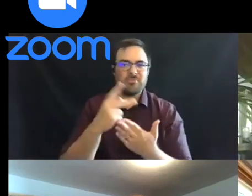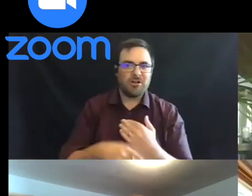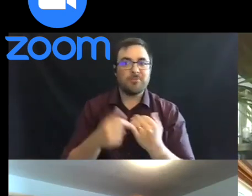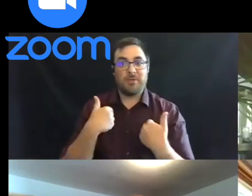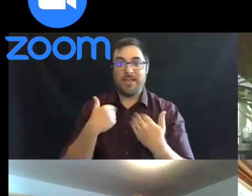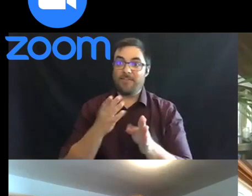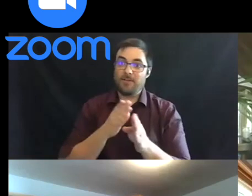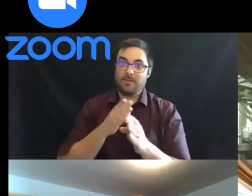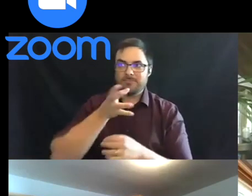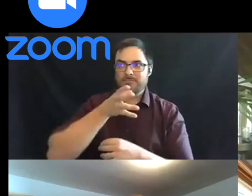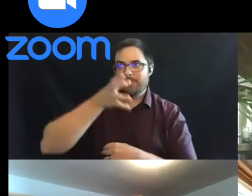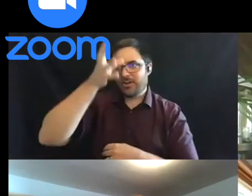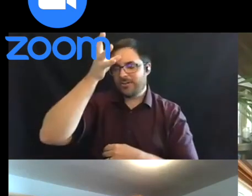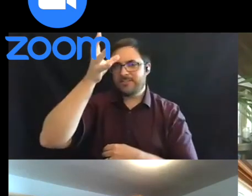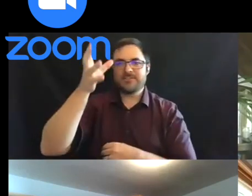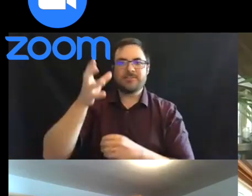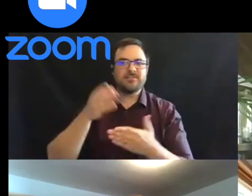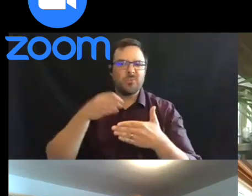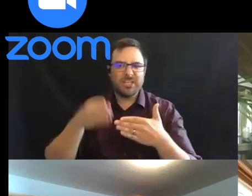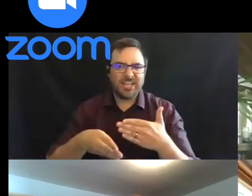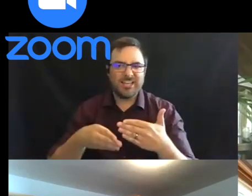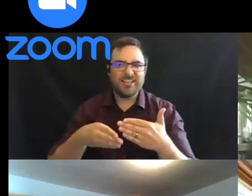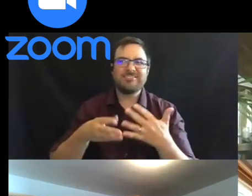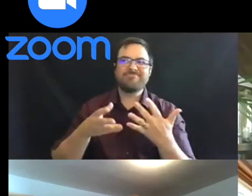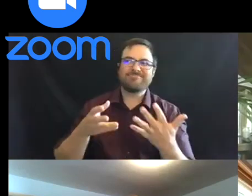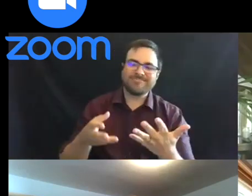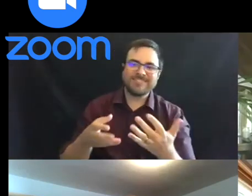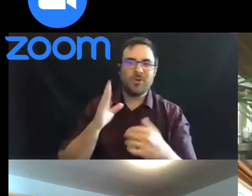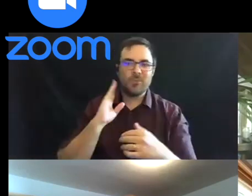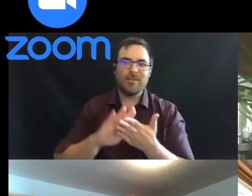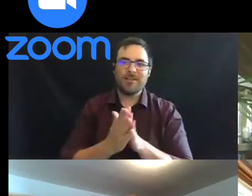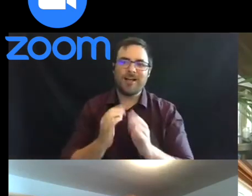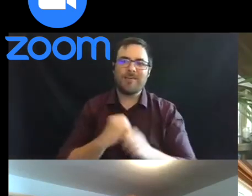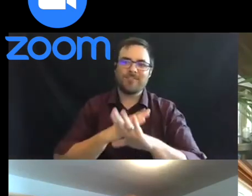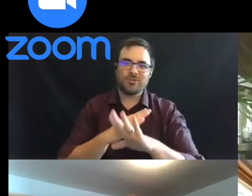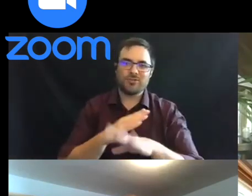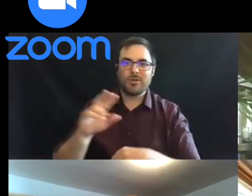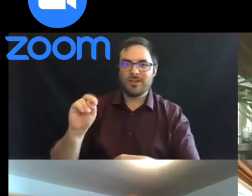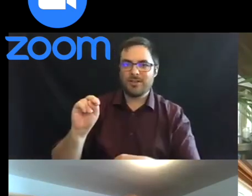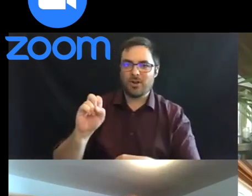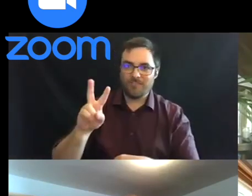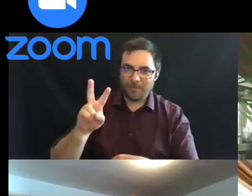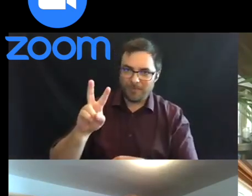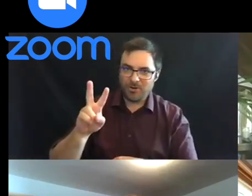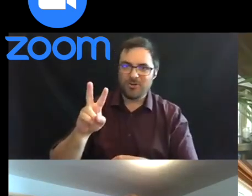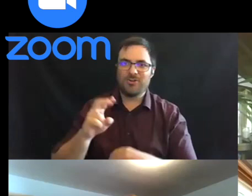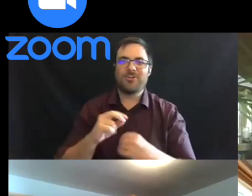we were trying to do a parent weekend that will be a virtual event in November. So I don't think